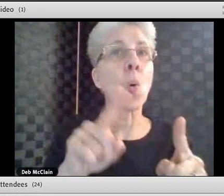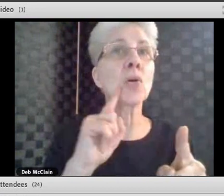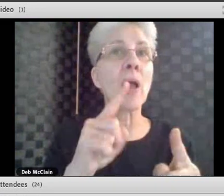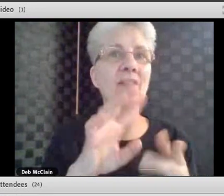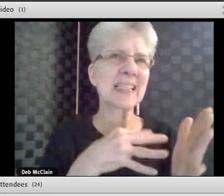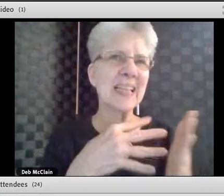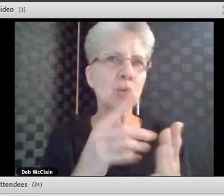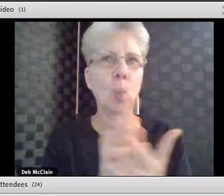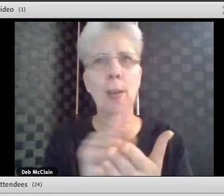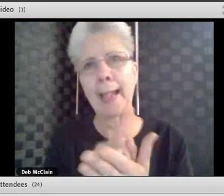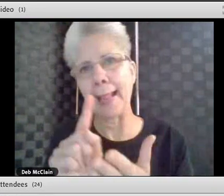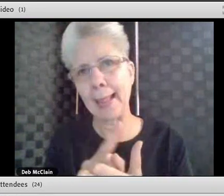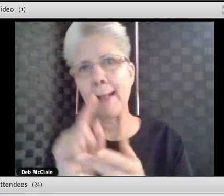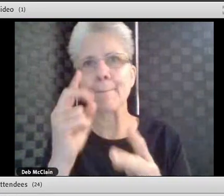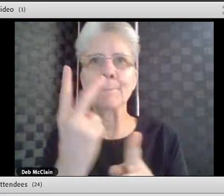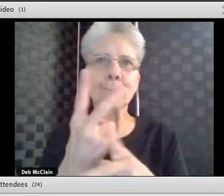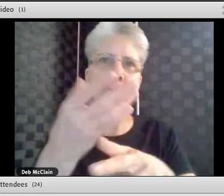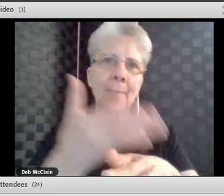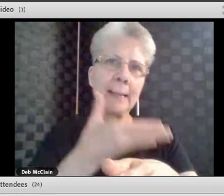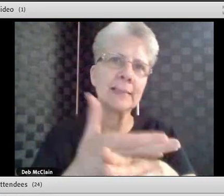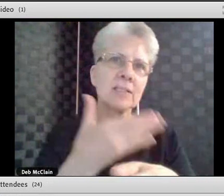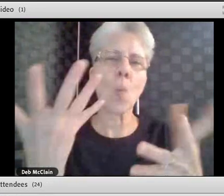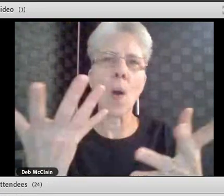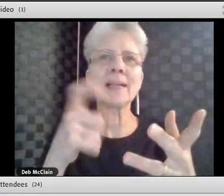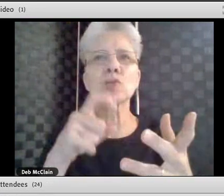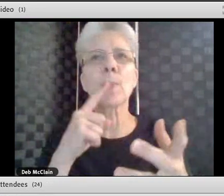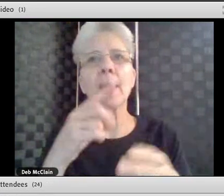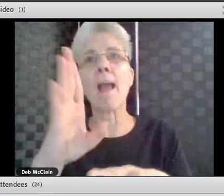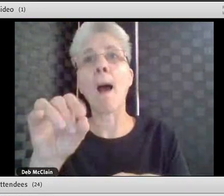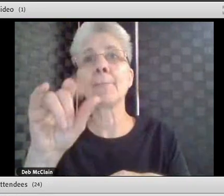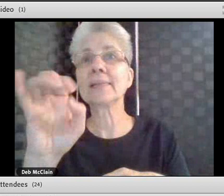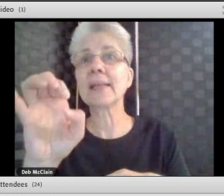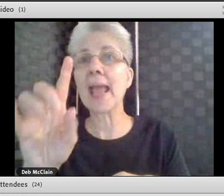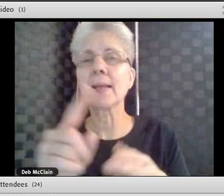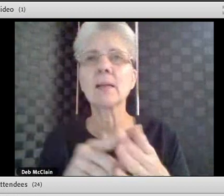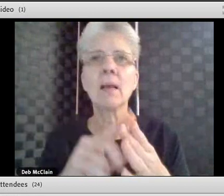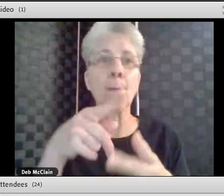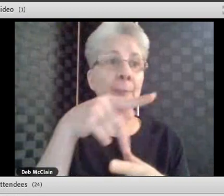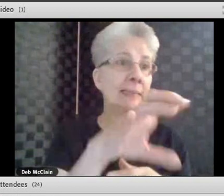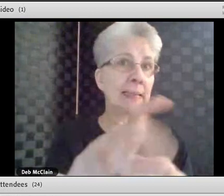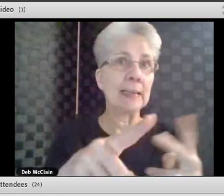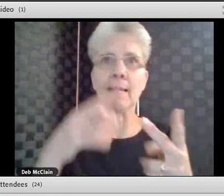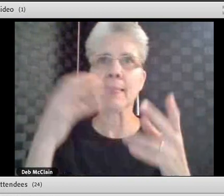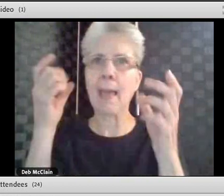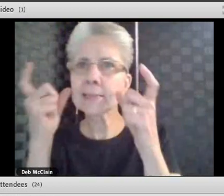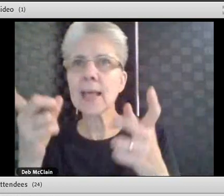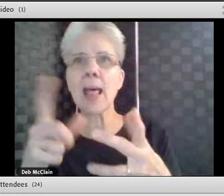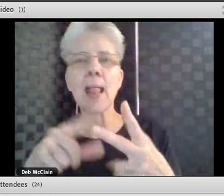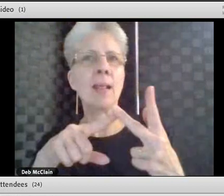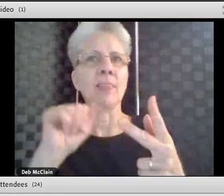the equipment if you're checking it out, or are you going to have scheduled weekly maintenance? What needs to be updated? Is it the PC?